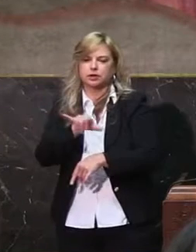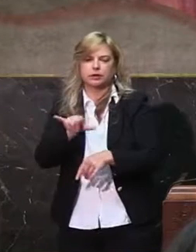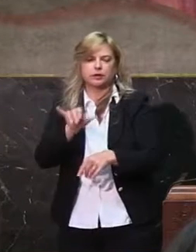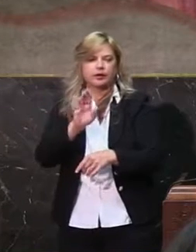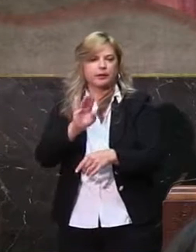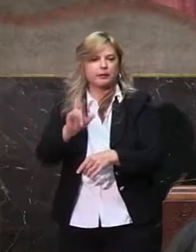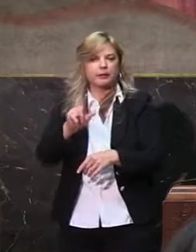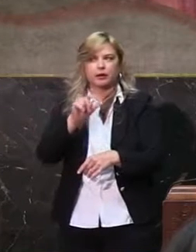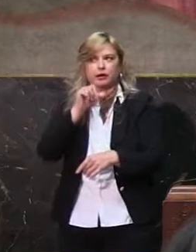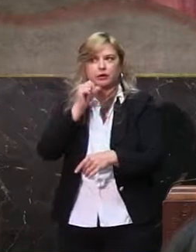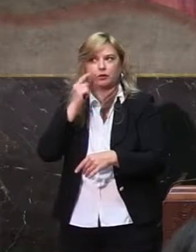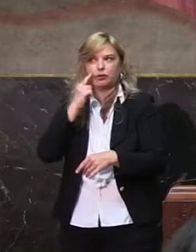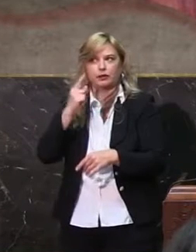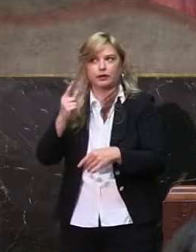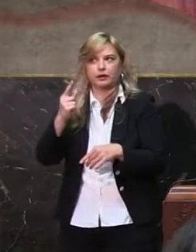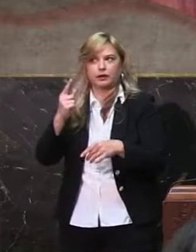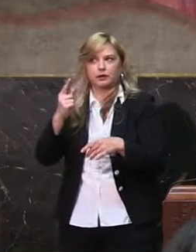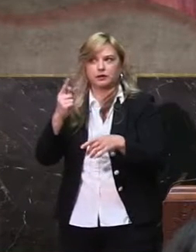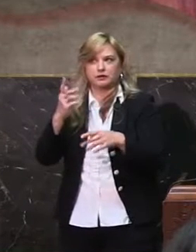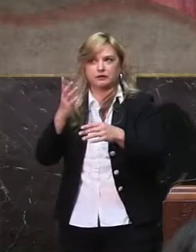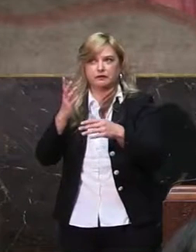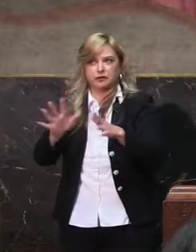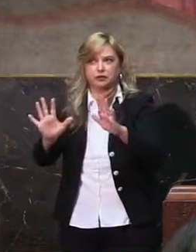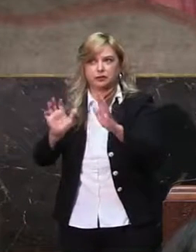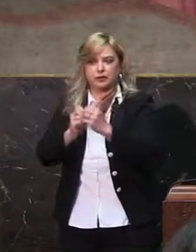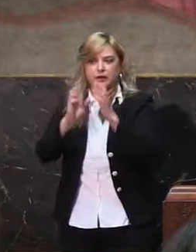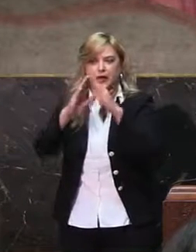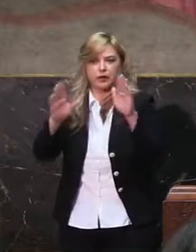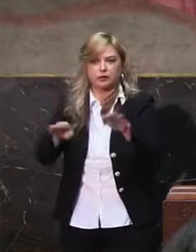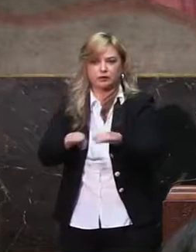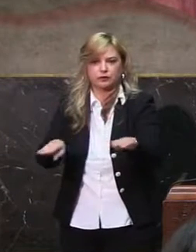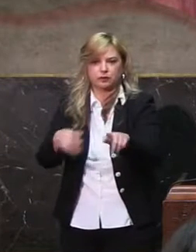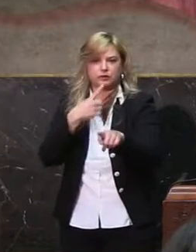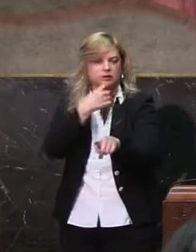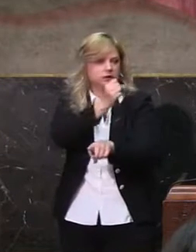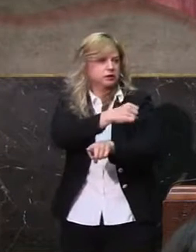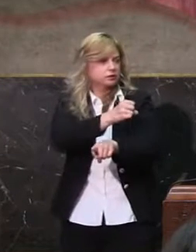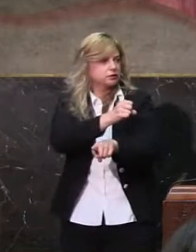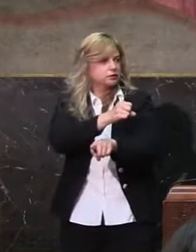think it's come off the House floor yet and so it is not even halfway through